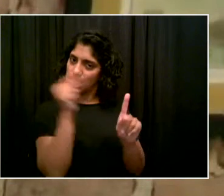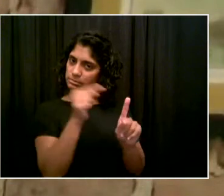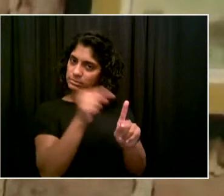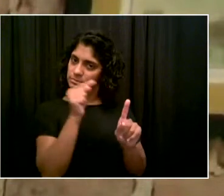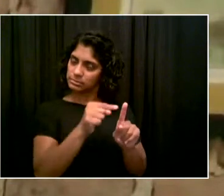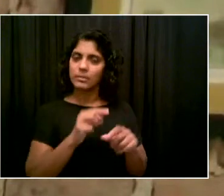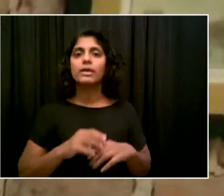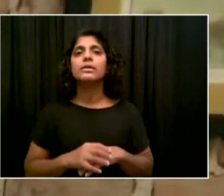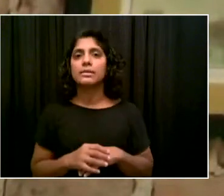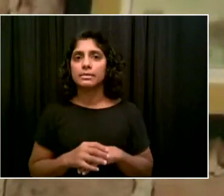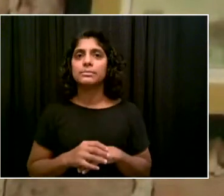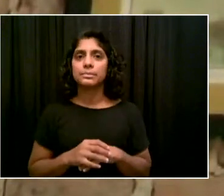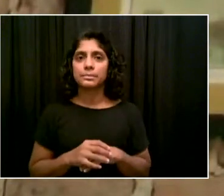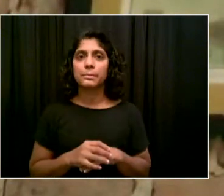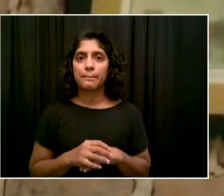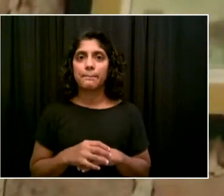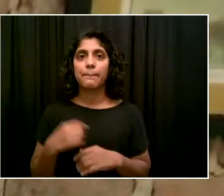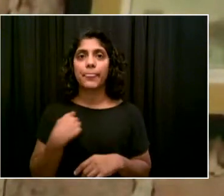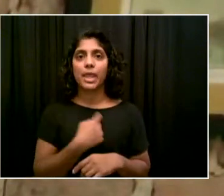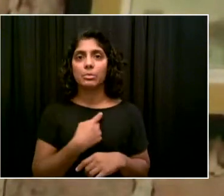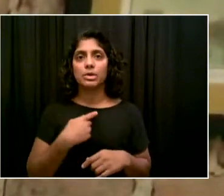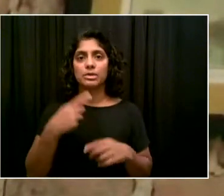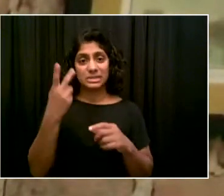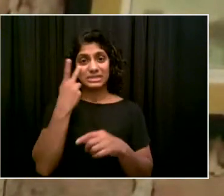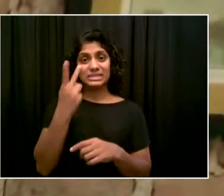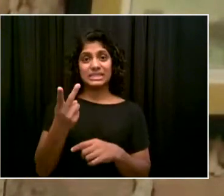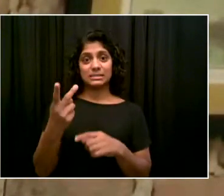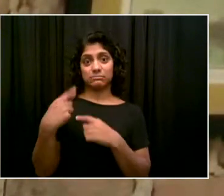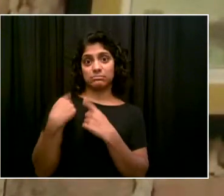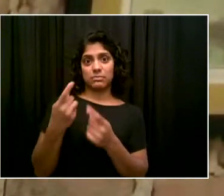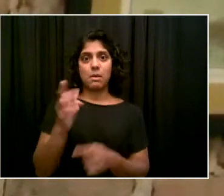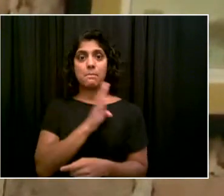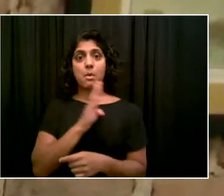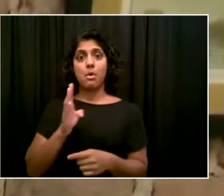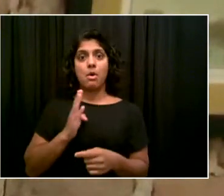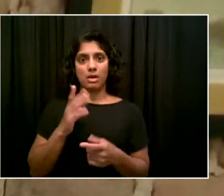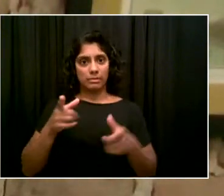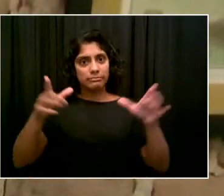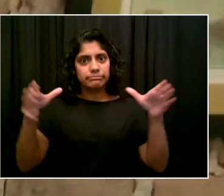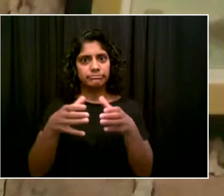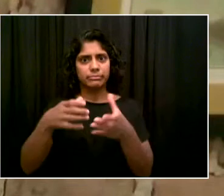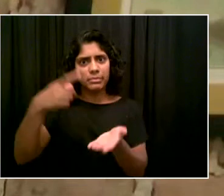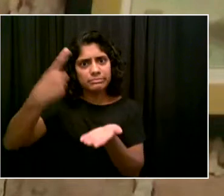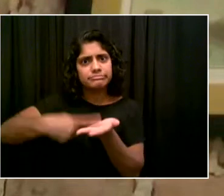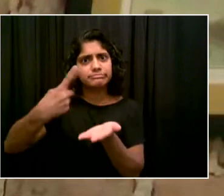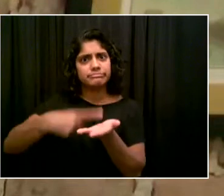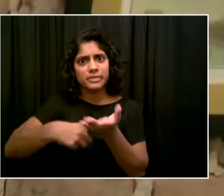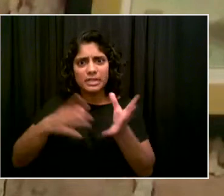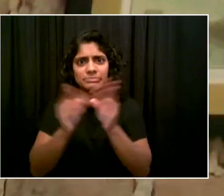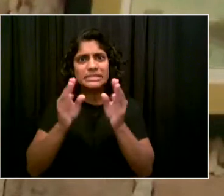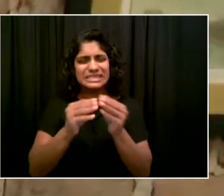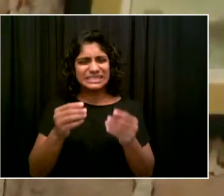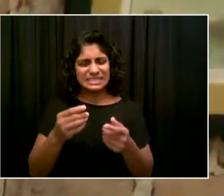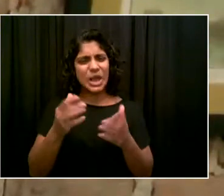MEMBER OF THIS BOARD. THEY NEED TO KMAE THAT AS HUMANLY